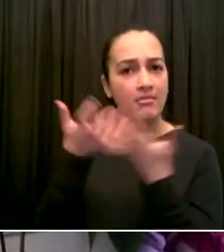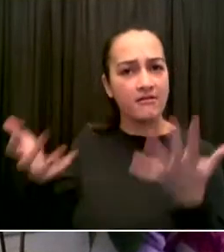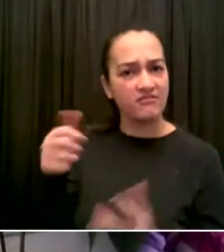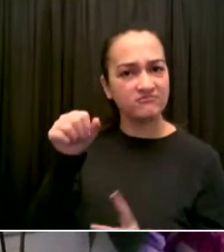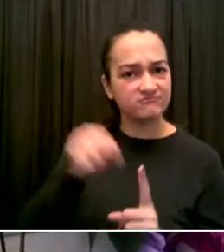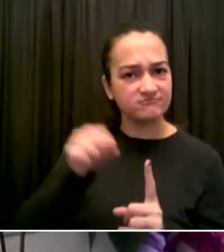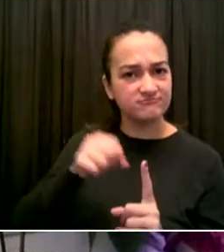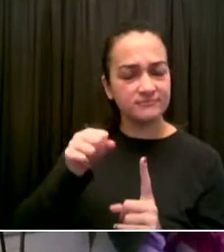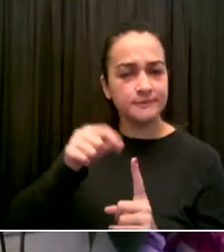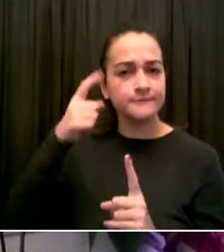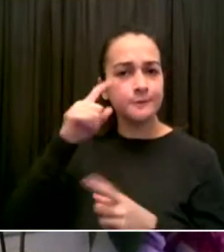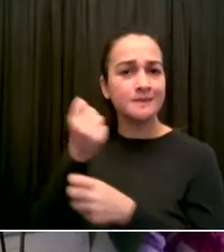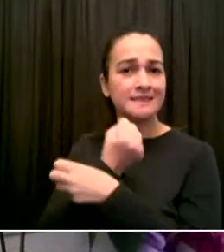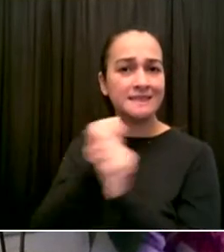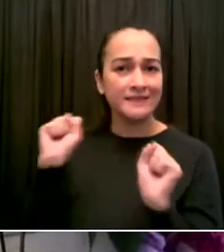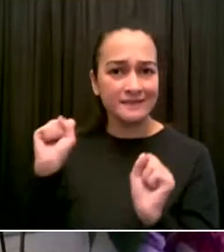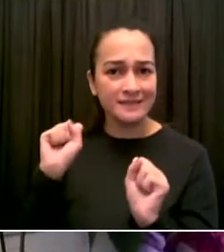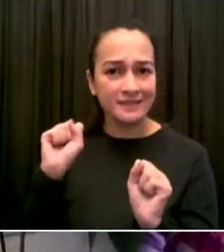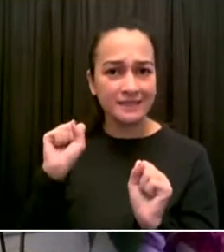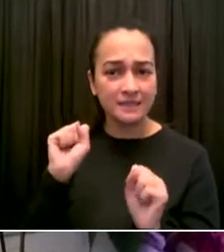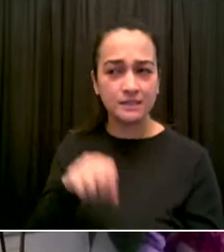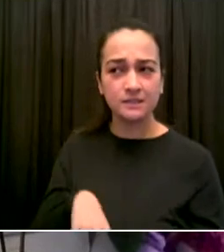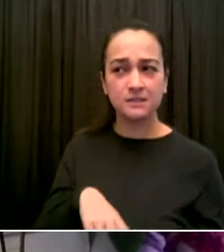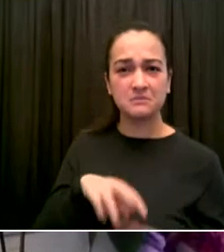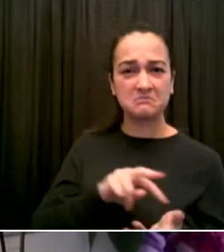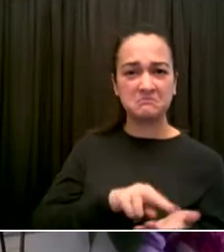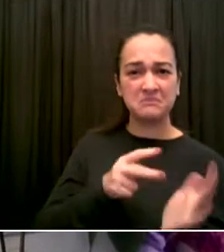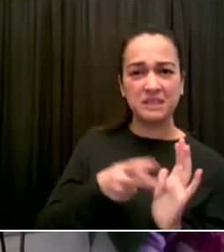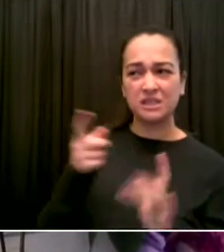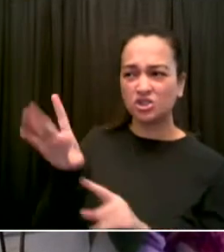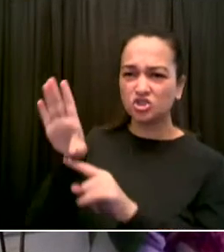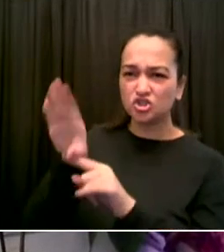EVERYONE ELSE.